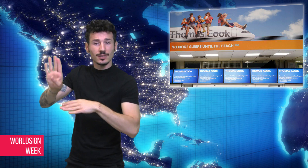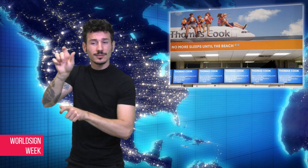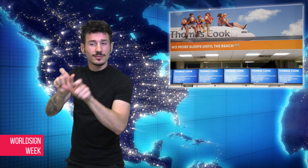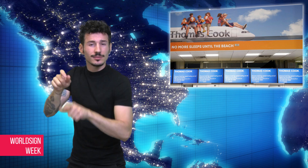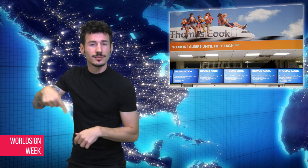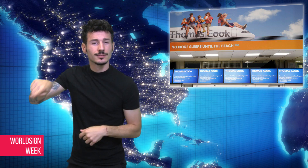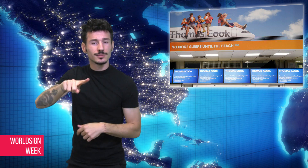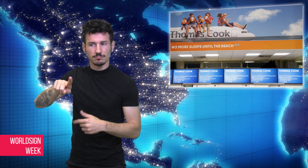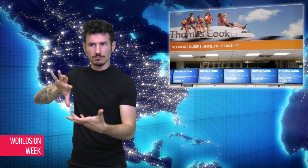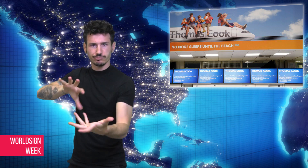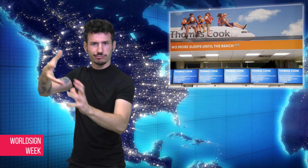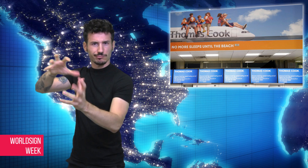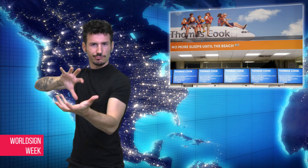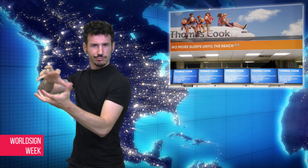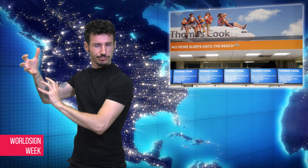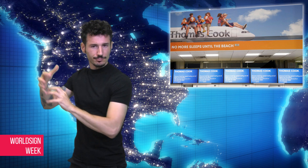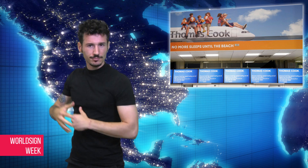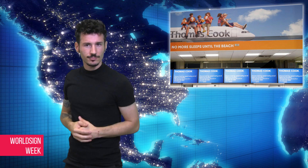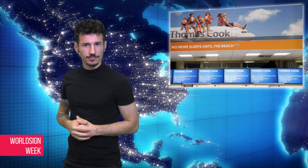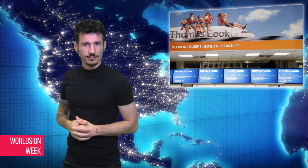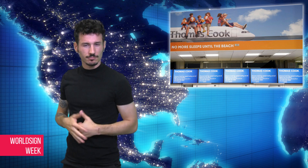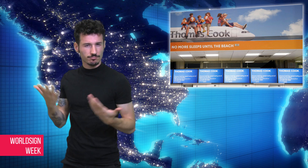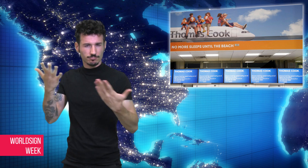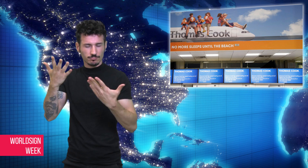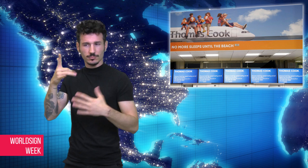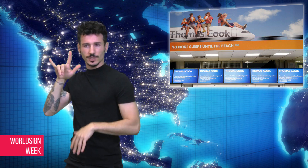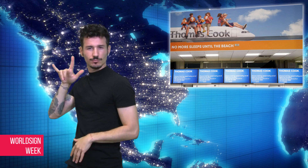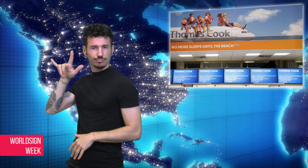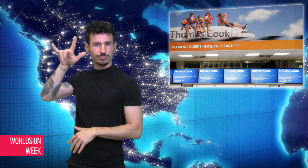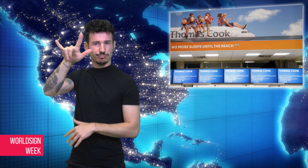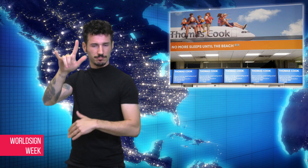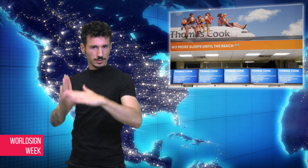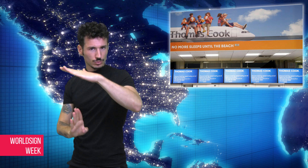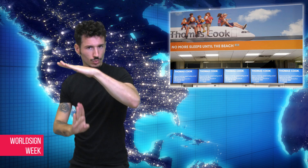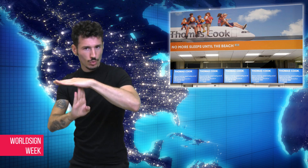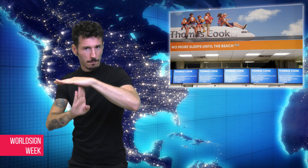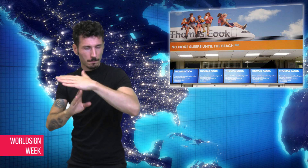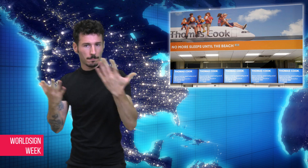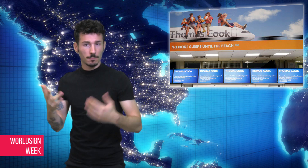It caused chaos for hundreds of thousands of